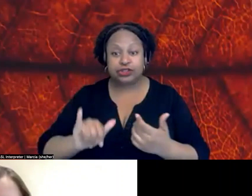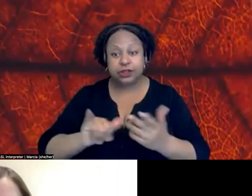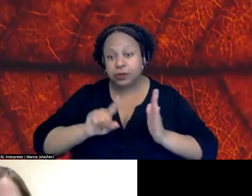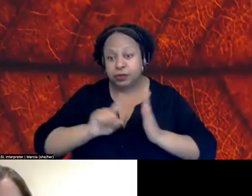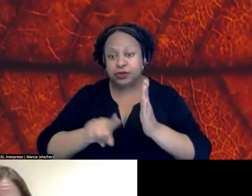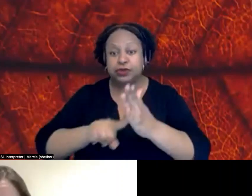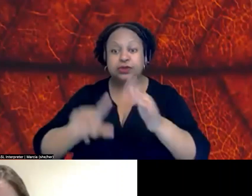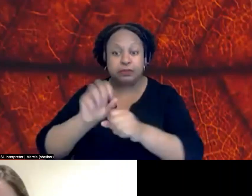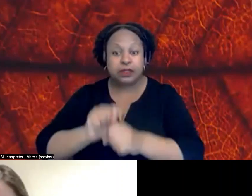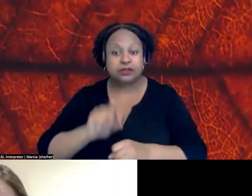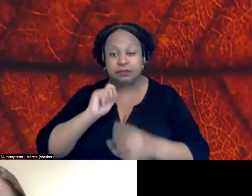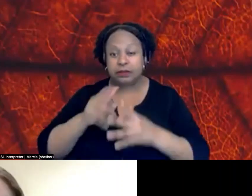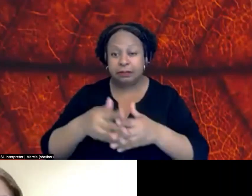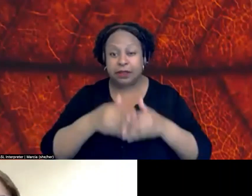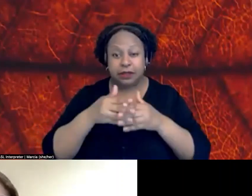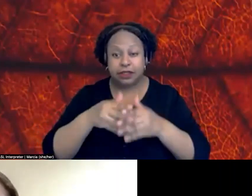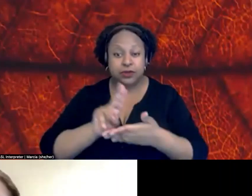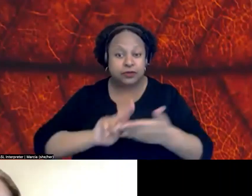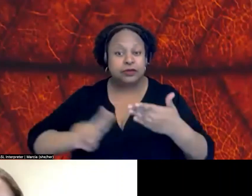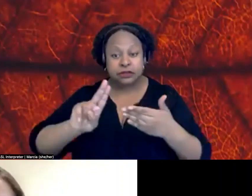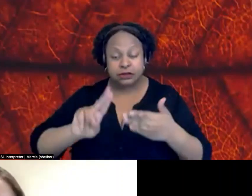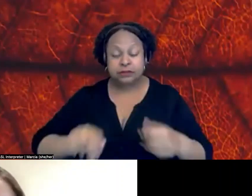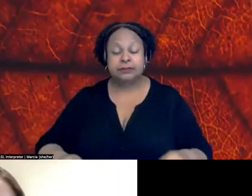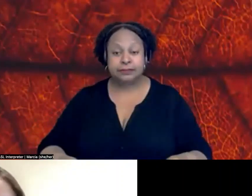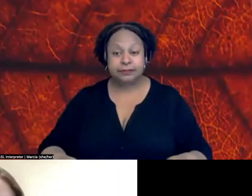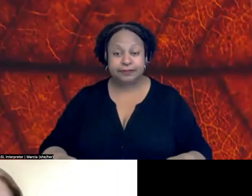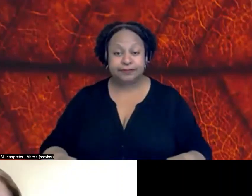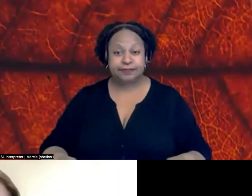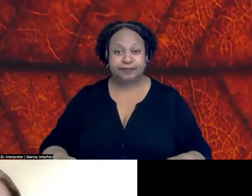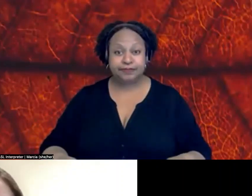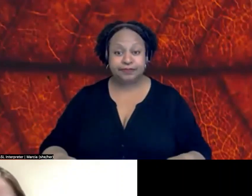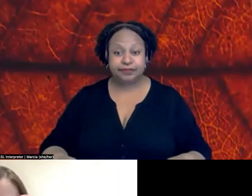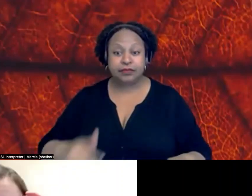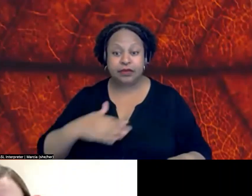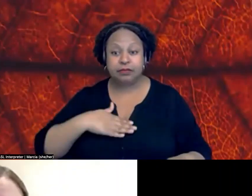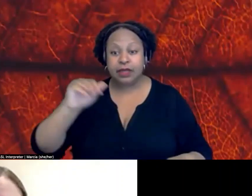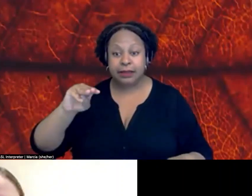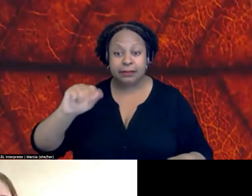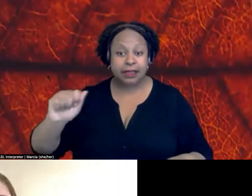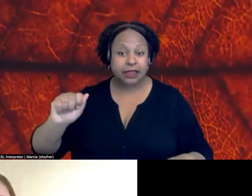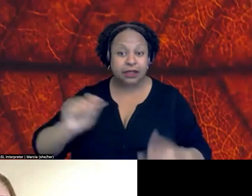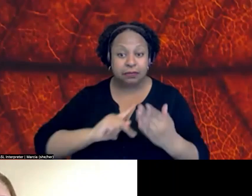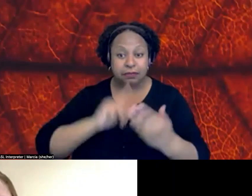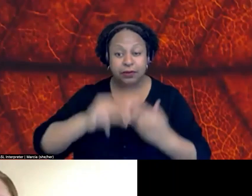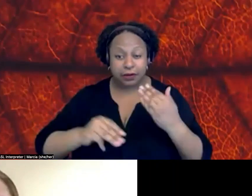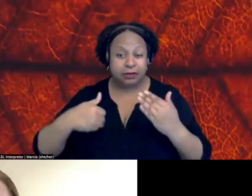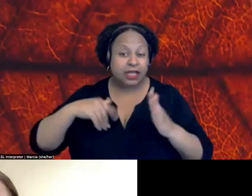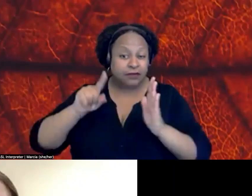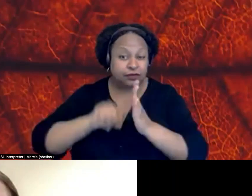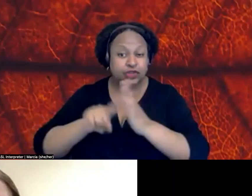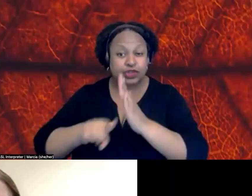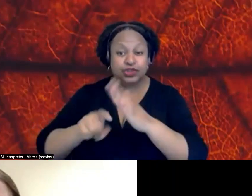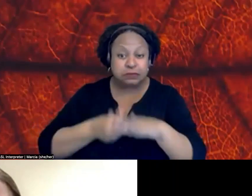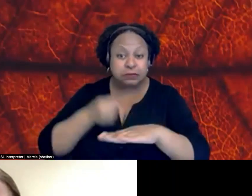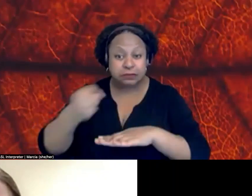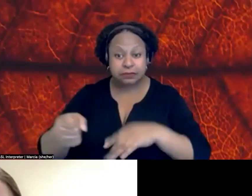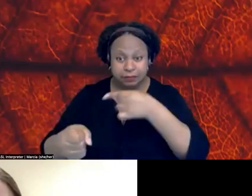American University and so in my MA program we have a research practicum which involves